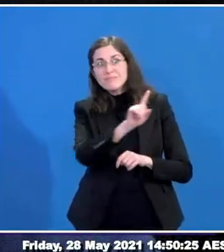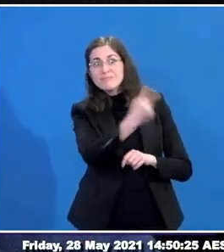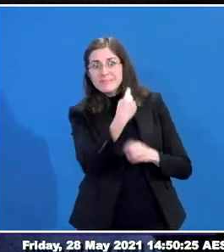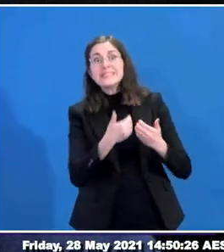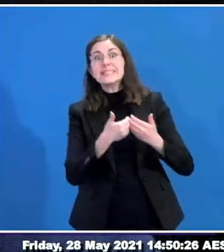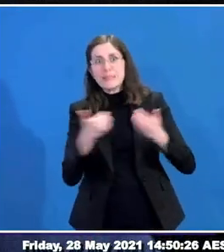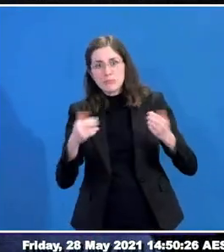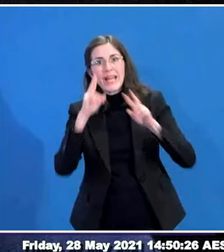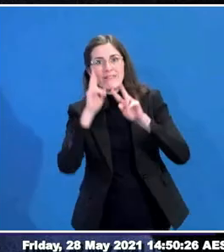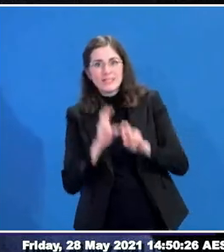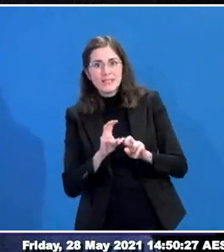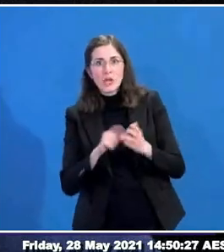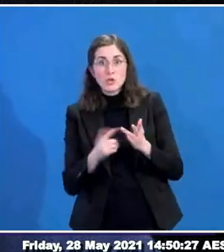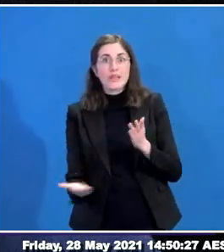to take compliance or other action.